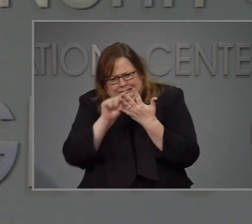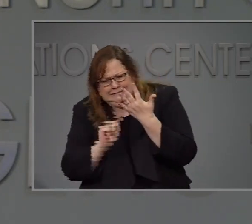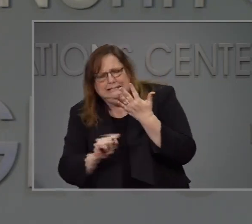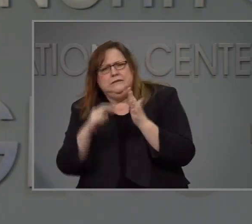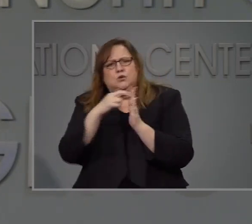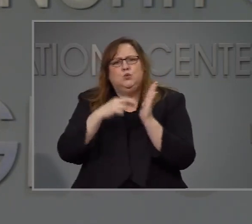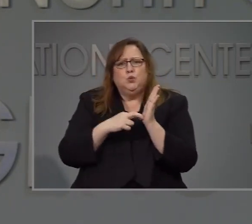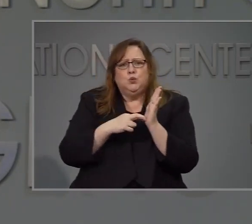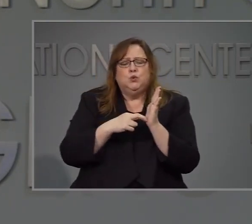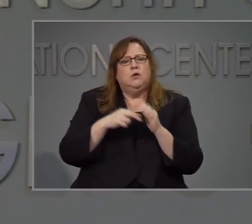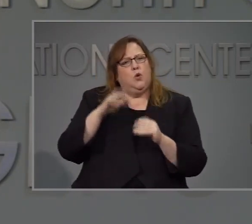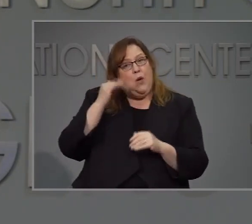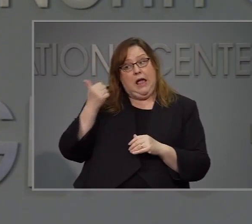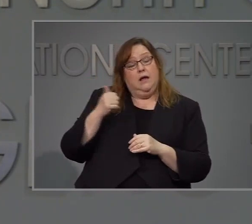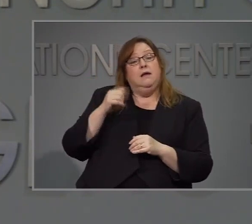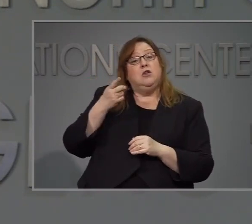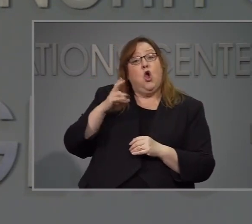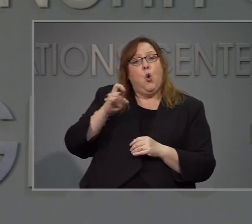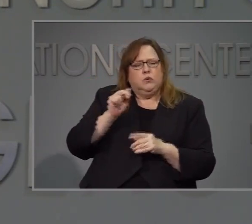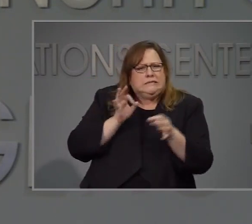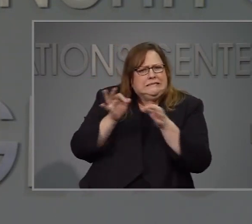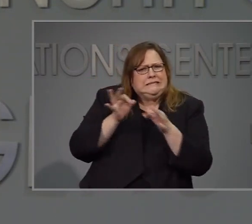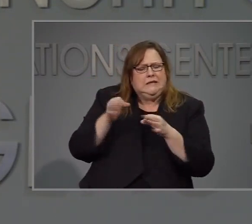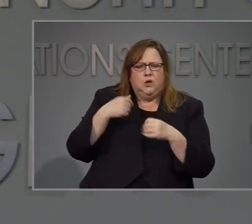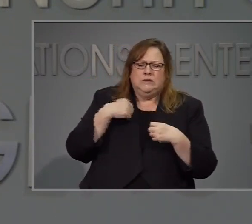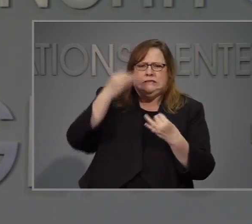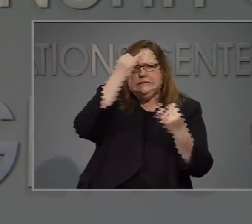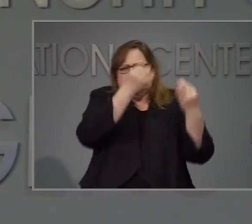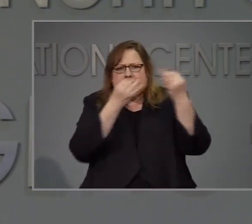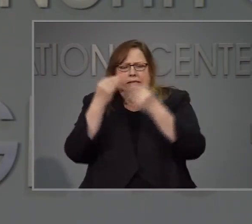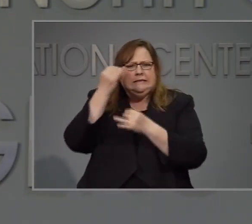ECONOMY WHEN PEOPLE HAVE WHICH IS WHY IT'S IMPORTANT TO EASE RESTRICTIONS CAREFULLY.